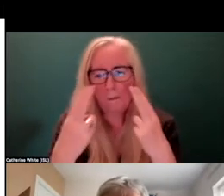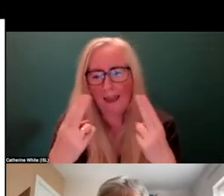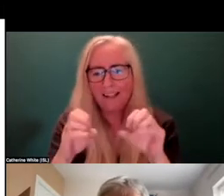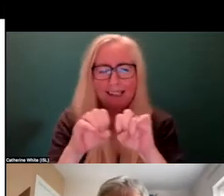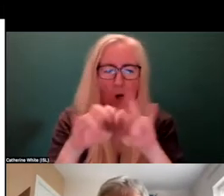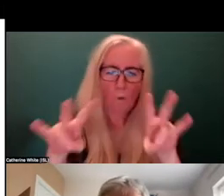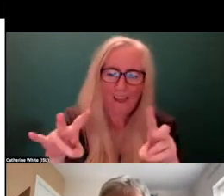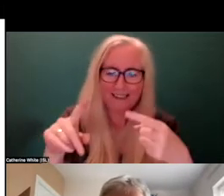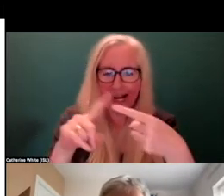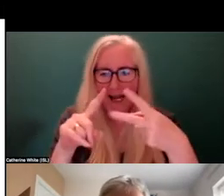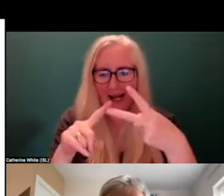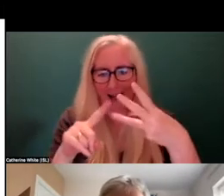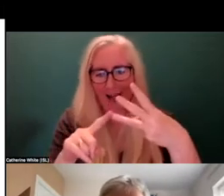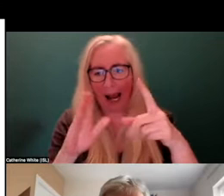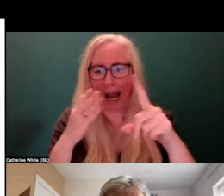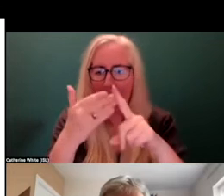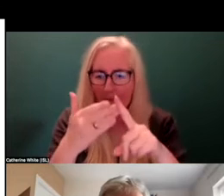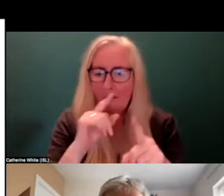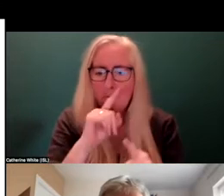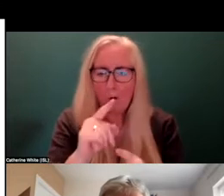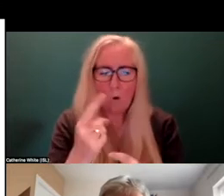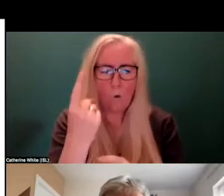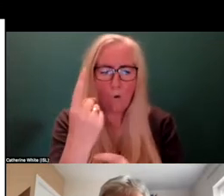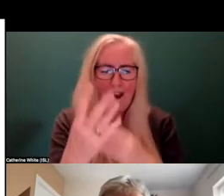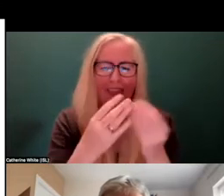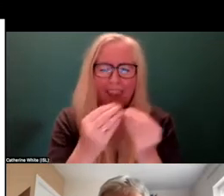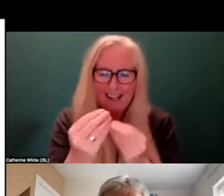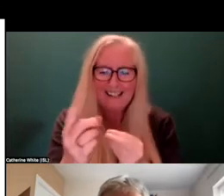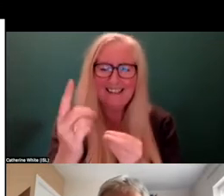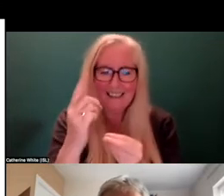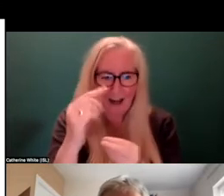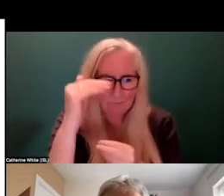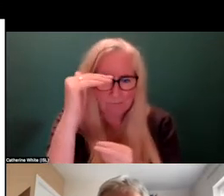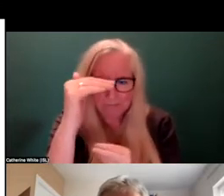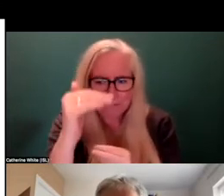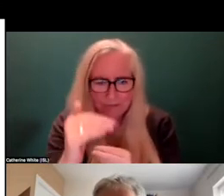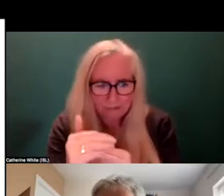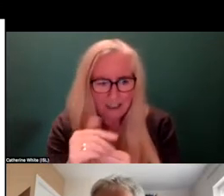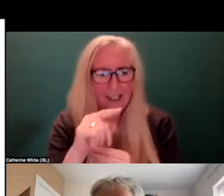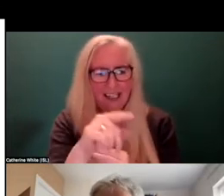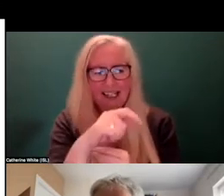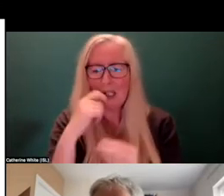normality, equality were key objectives. But one of the things that they did pick out, amongst eight features,